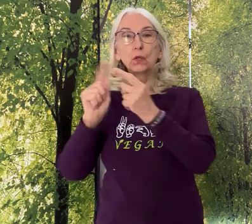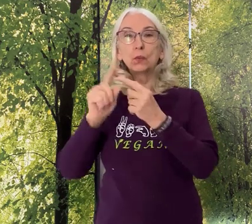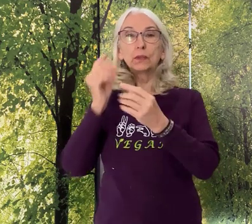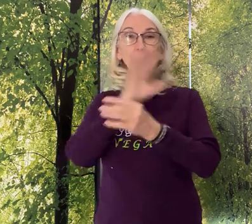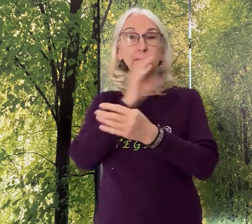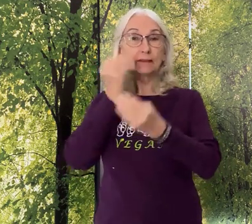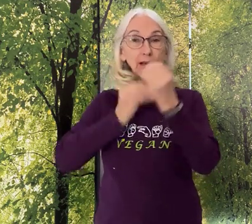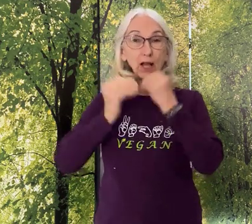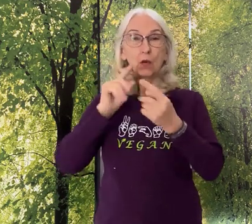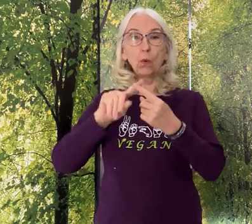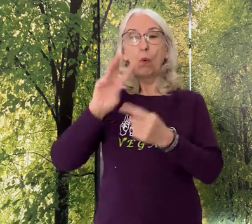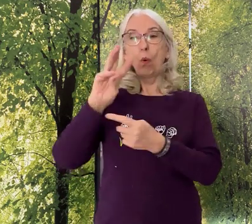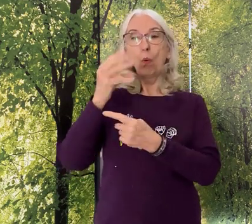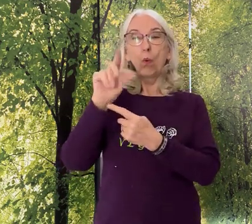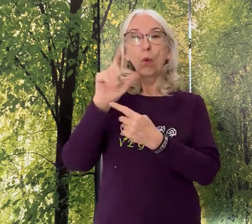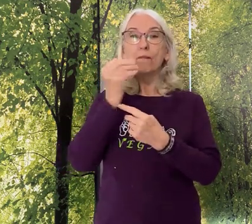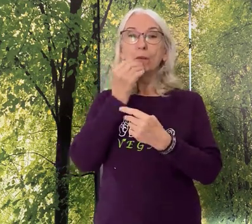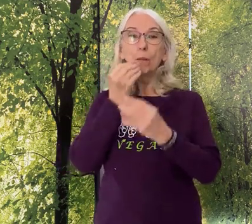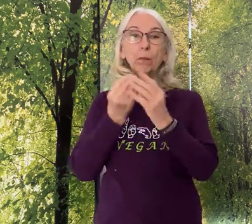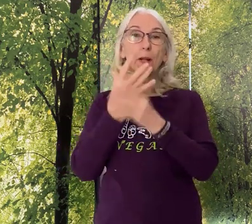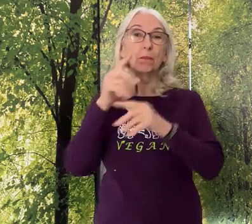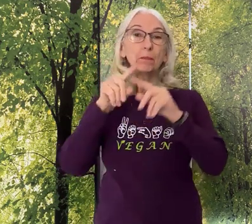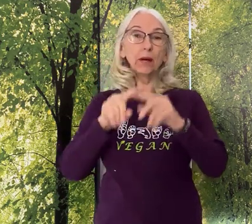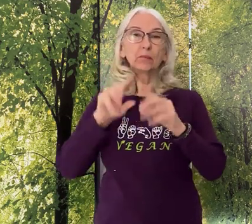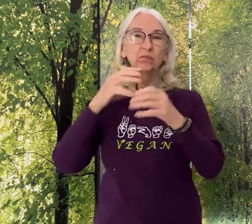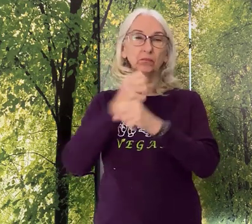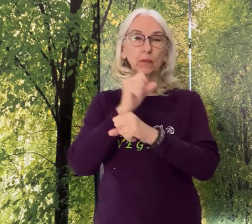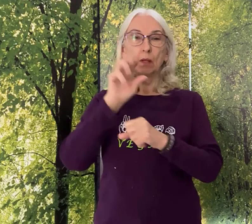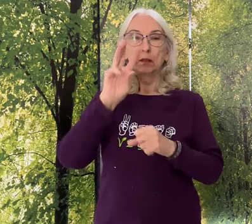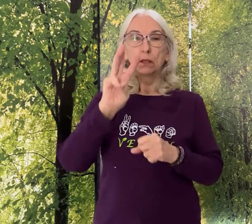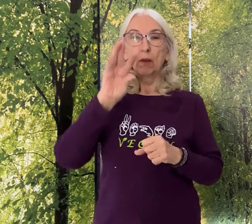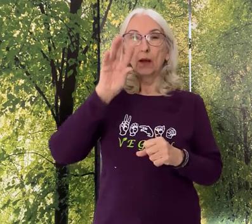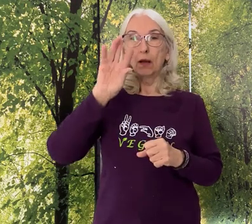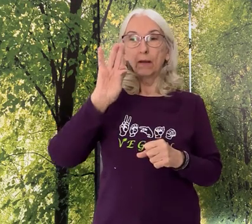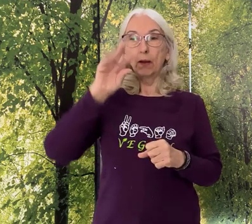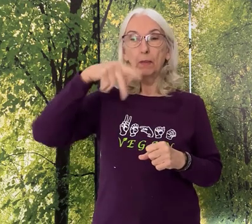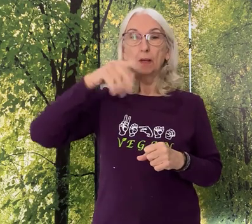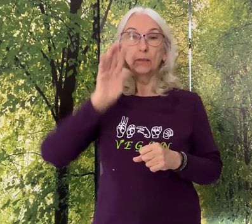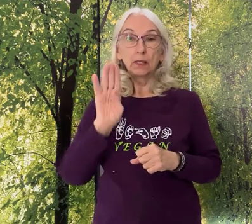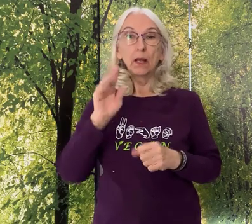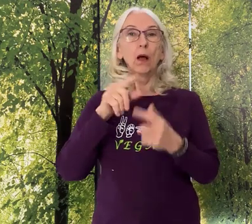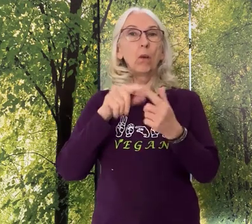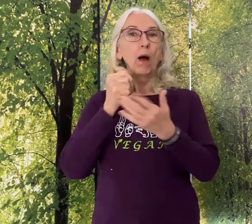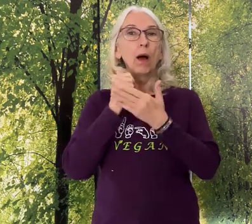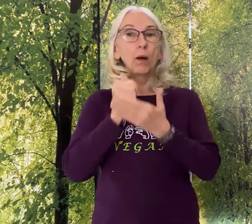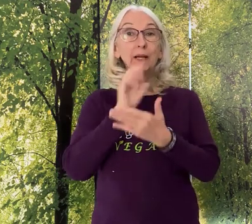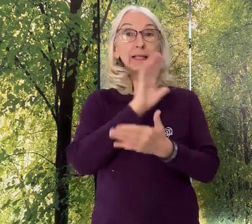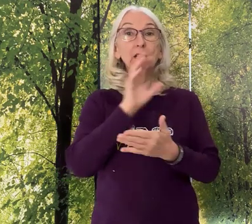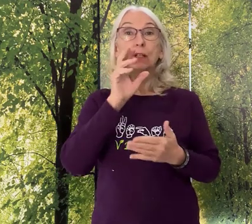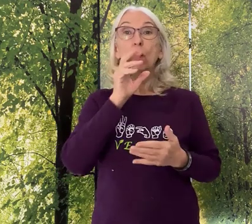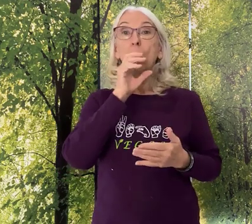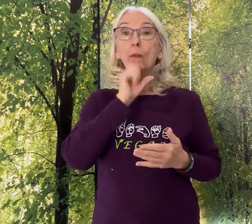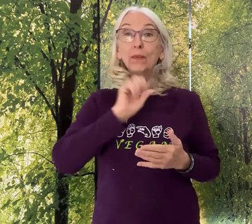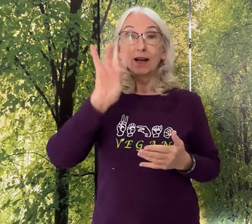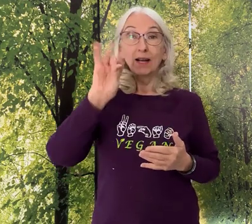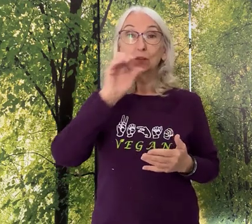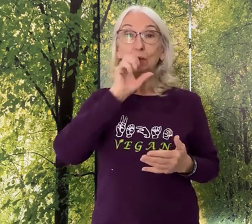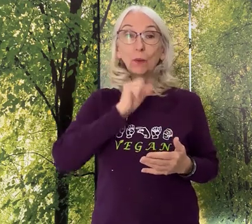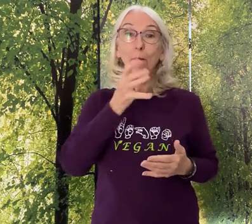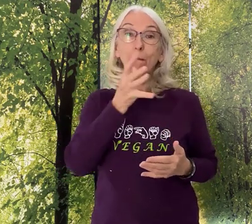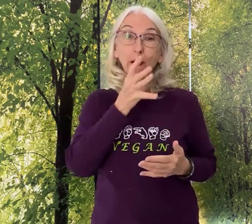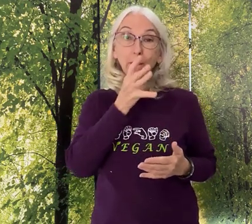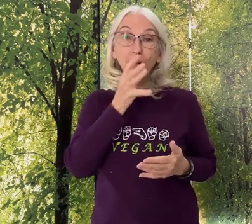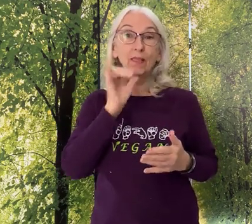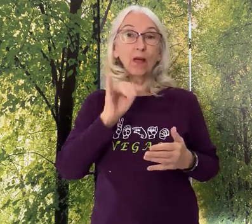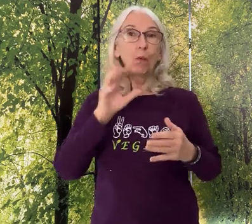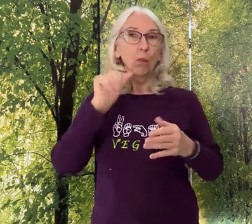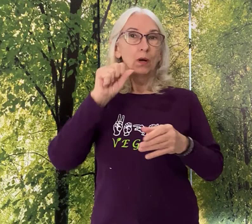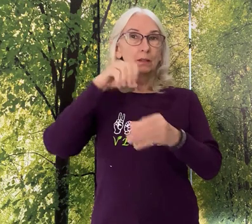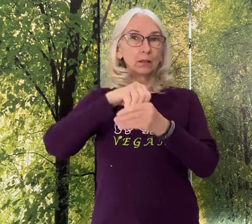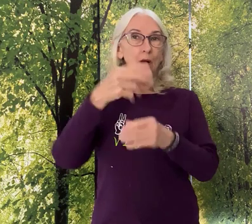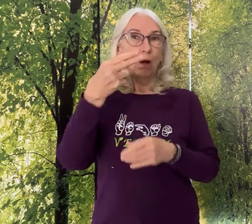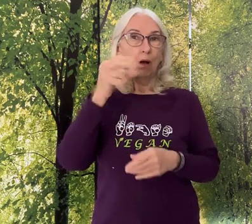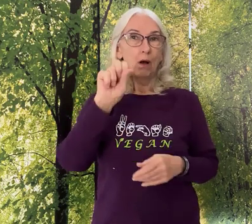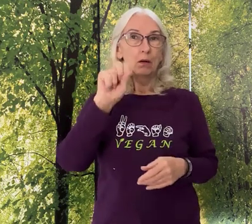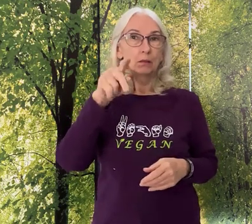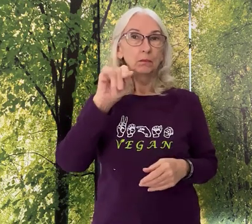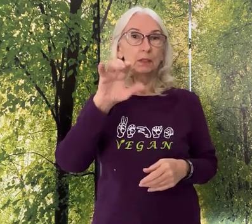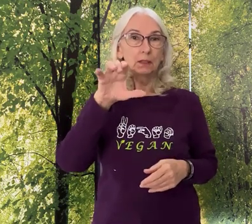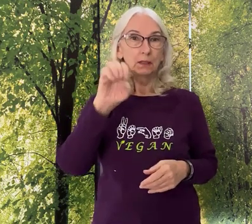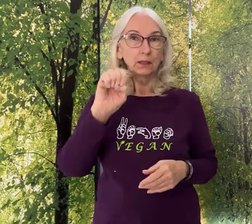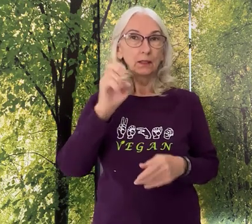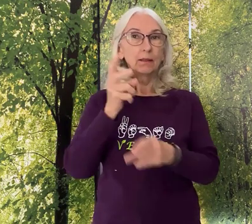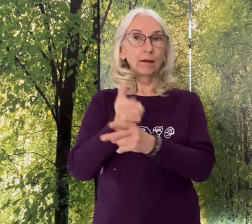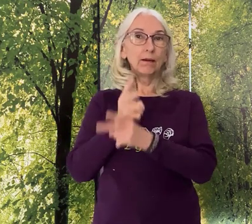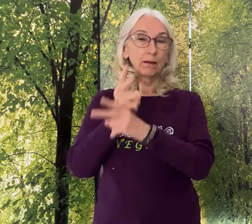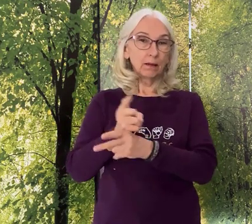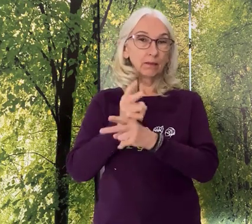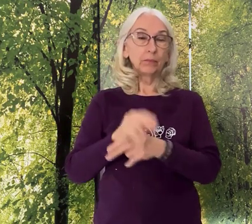their diet to WFPB to help her 80-year-old mom that was in Hospice care.